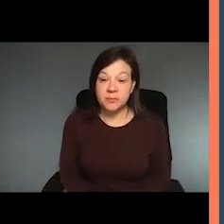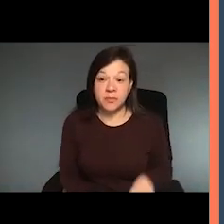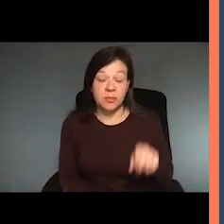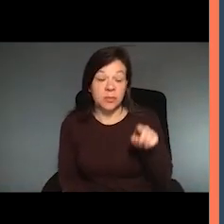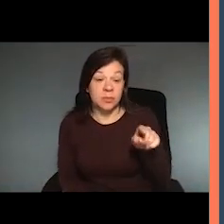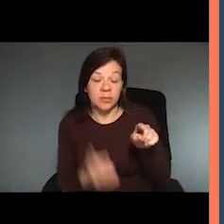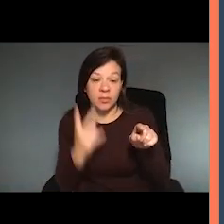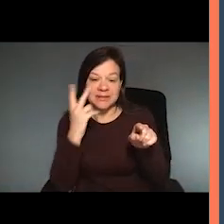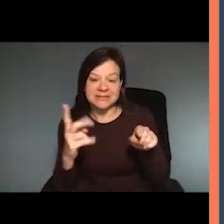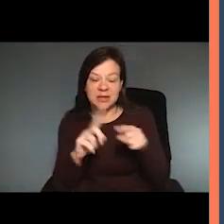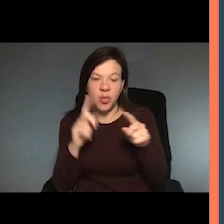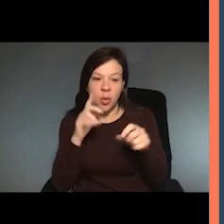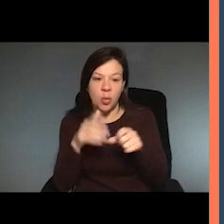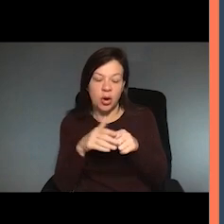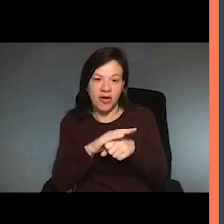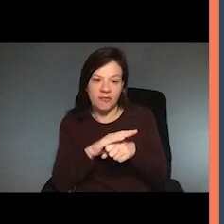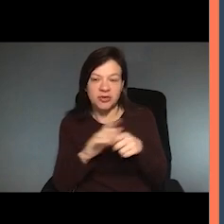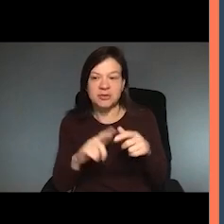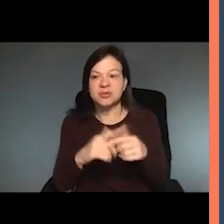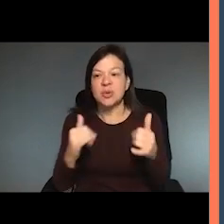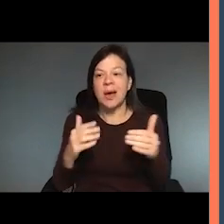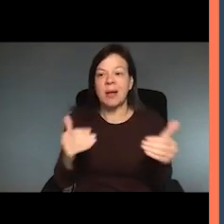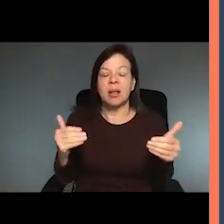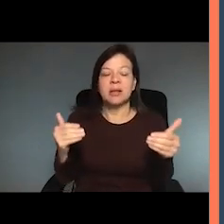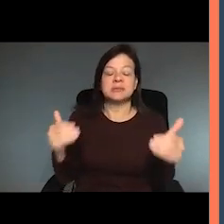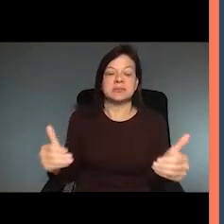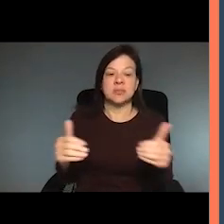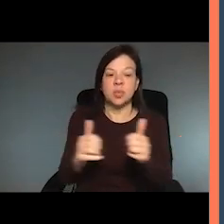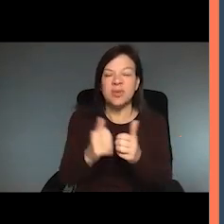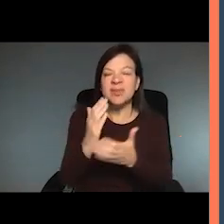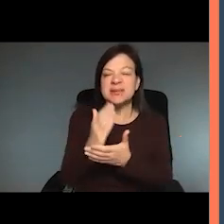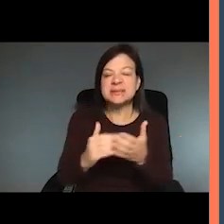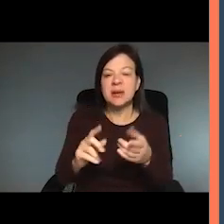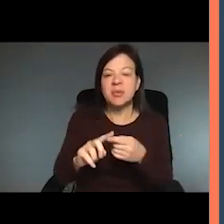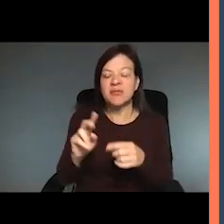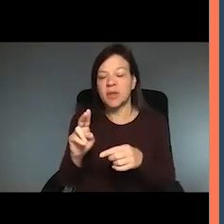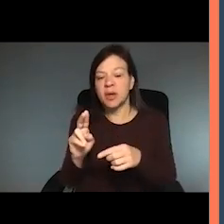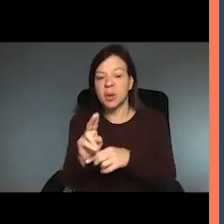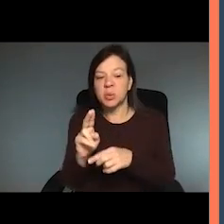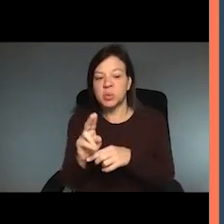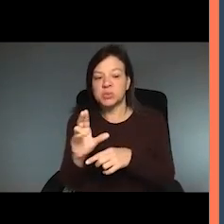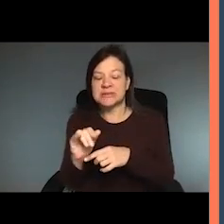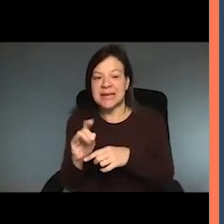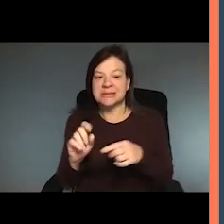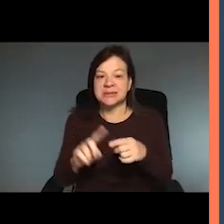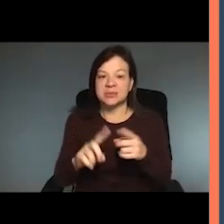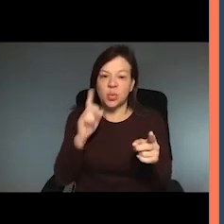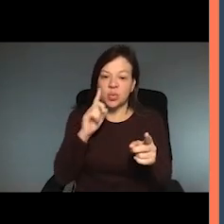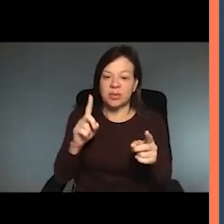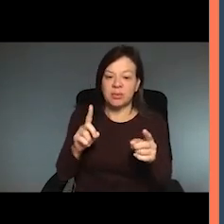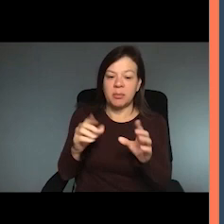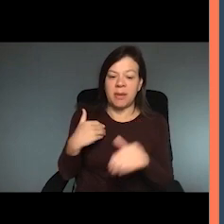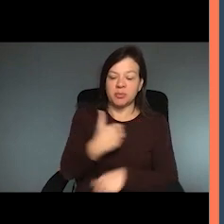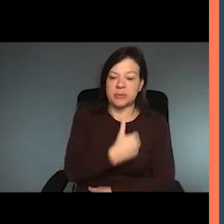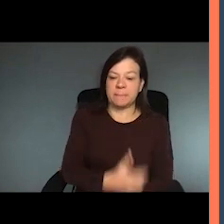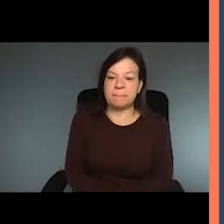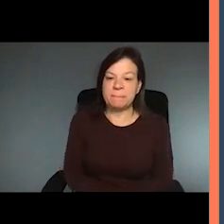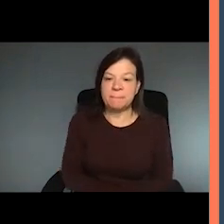NOW GO AHEAD AND MOVE INTO SOME OF THE USE CASES IN THE WILD OF MEMBERSHIPS, RIGHT.